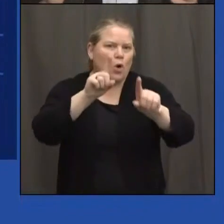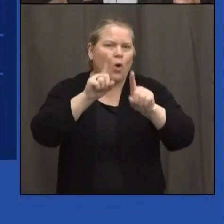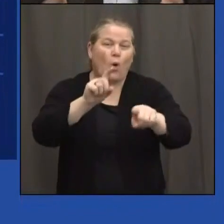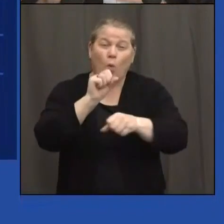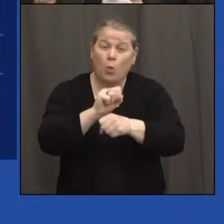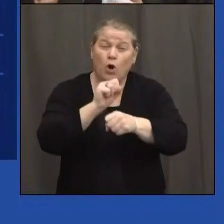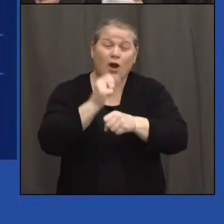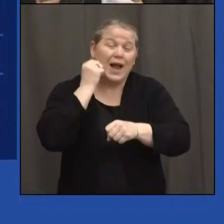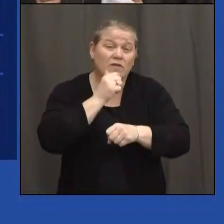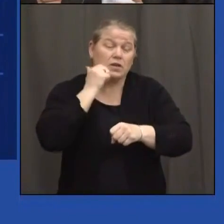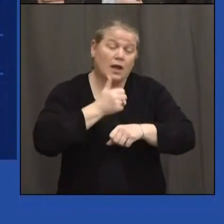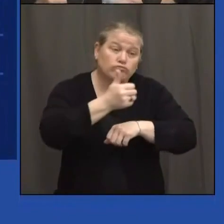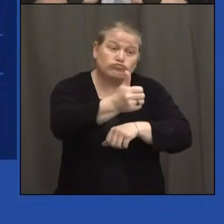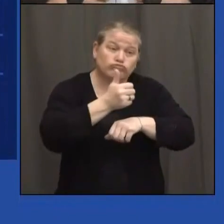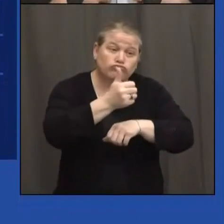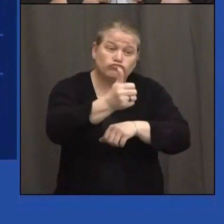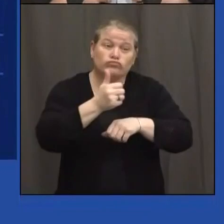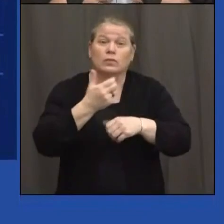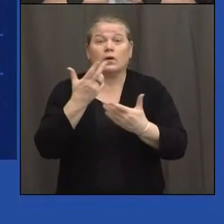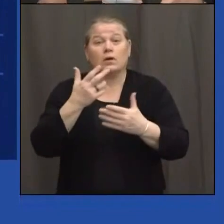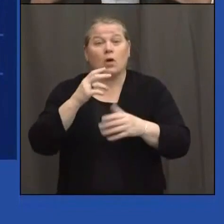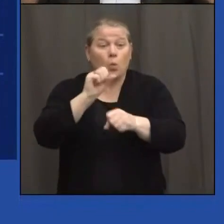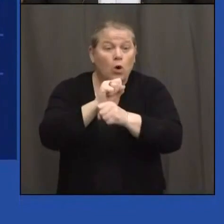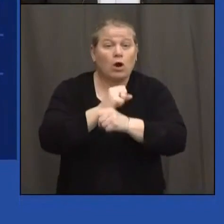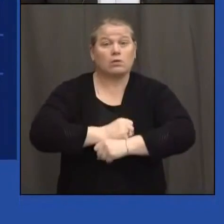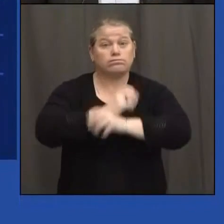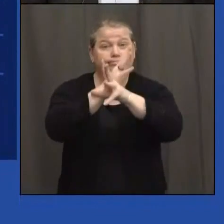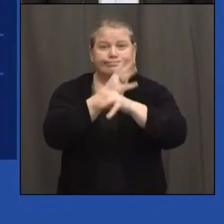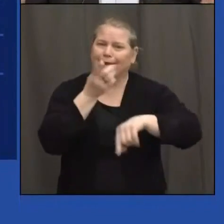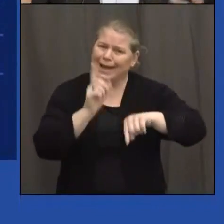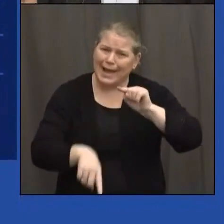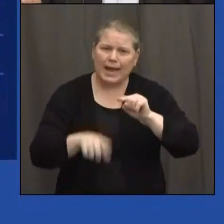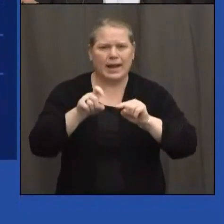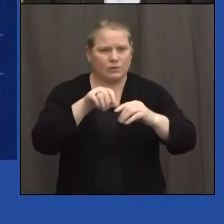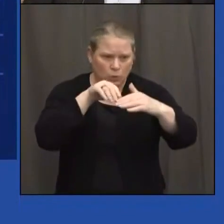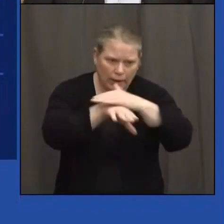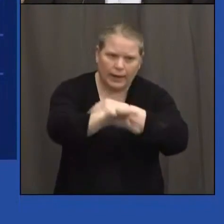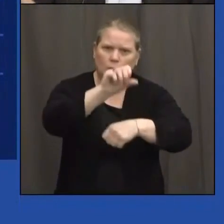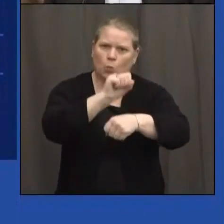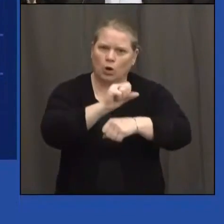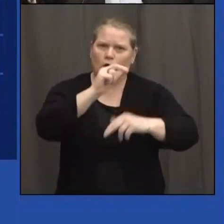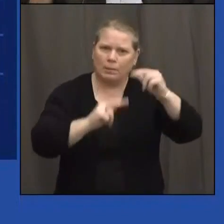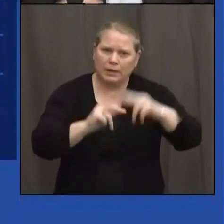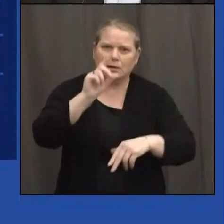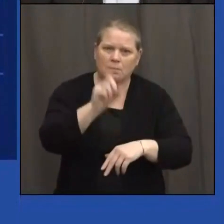DENSEST COMMUNITIES BLACK AND DENSEST COMMUNITIES BLACK AND BROWN DENSEST COMMUNITIES BLACK AND BROWN FOLKS DENSEST COMMUNITIES BLACK AND BROWN FOLKS THOSE DENSEST COMMUNITIES BLACK AND BROWN FOLKS THOSE THAT DENSEST COMMUNITIES BLACK AND BROWN FOLKS THOSE THAT CAN'T BROWN FOLKS THOSE THAT CAN'T BROWN FOLKS THOSE THAT CAN'T TELECOMMUTE BROWN FOLKS THOSE THAT CAN'T TELECOMMUTE GOING BROWN FOLKS THOSE THAT CAN'T TELECOMMUTE GOING TO BROWN FOLKS THOSE THAT CAN'T TELECOMMUTE GOING TO WORK BROWN FOLKS THOSE THAT CAN'T TELECOMMUTE GOING TO WORK EVERY TELECOMMUTE GOING TO WORK EVERY TELECOMMUTE GOING TO WORK EVERY DAY TELECOMMUTE GOING TO WORK EVERY DAY THOSE TELECOMMUTE GOING TO WORK EVERY DAY THOSE MOST TELECOMMUTE GOING TO WORK EVERY DAY THOSE MOST AT TELECOMMUTE GOING TO WORK EVERY DAY THOSE MOST AT RISK TELECOMMUTE GOING TO WORK EVERY DAY THOSE MOST AT RISK THAT